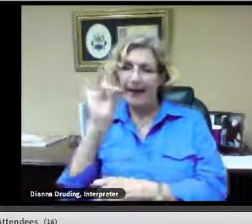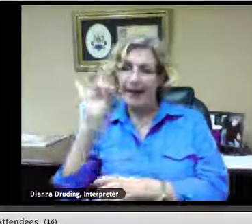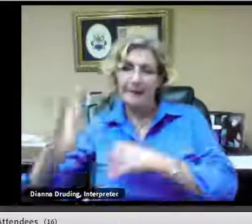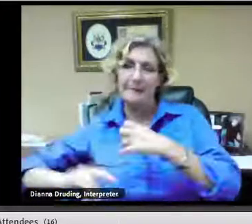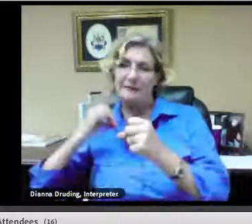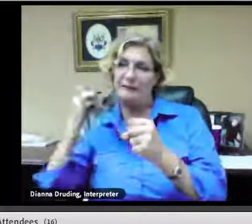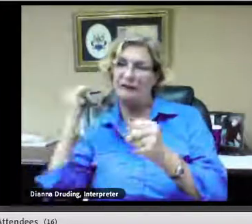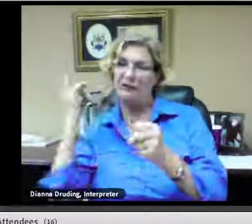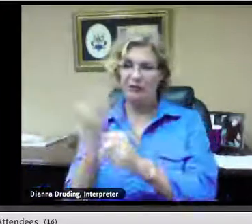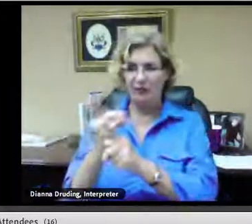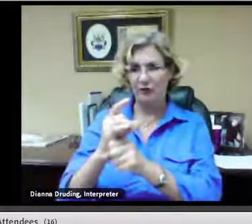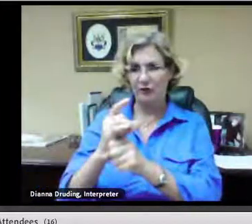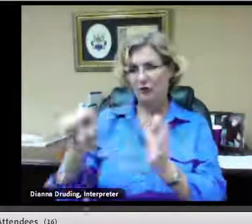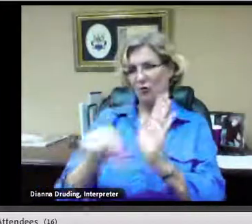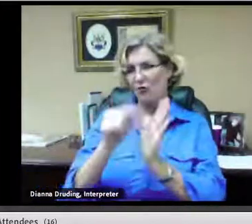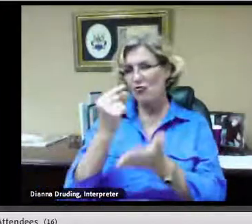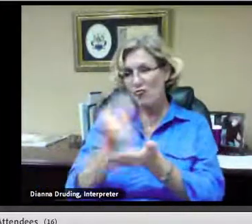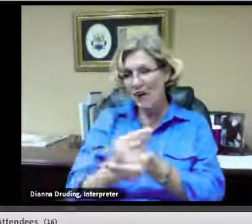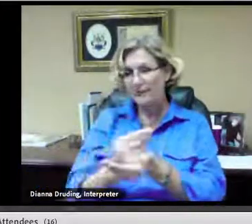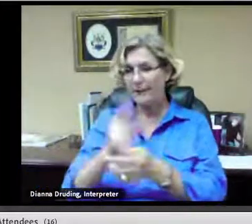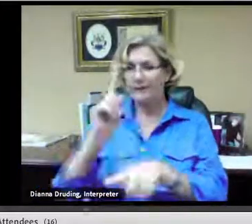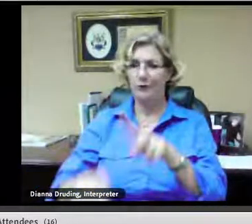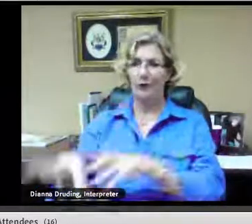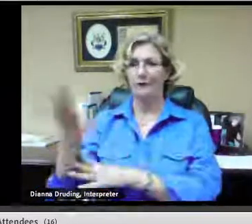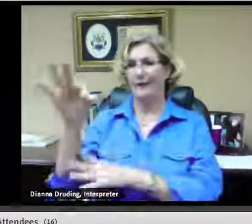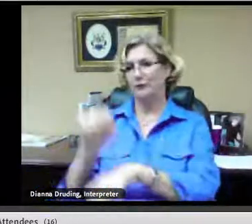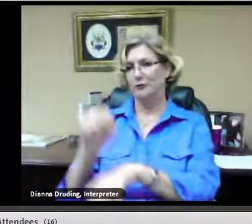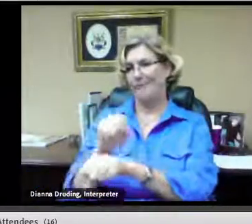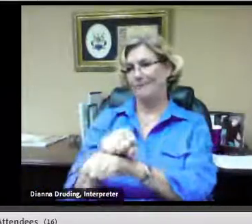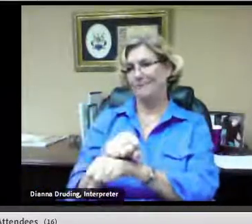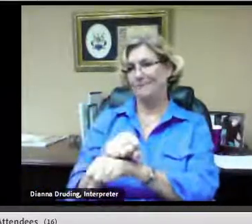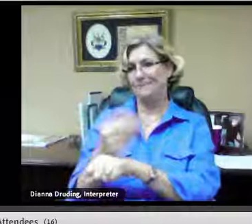in finding a job. My heart just breaks.